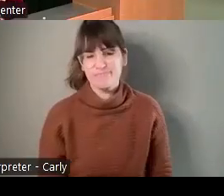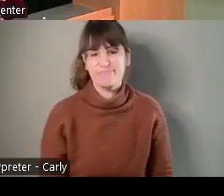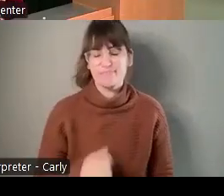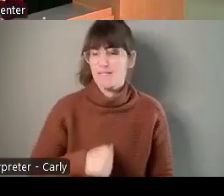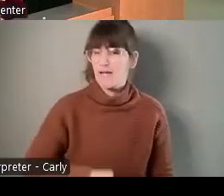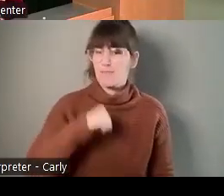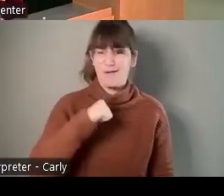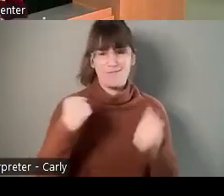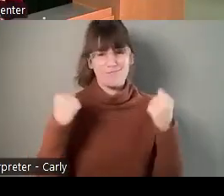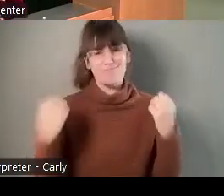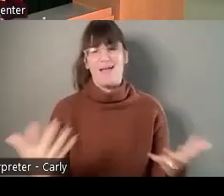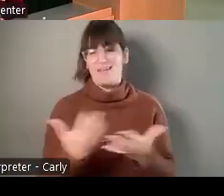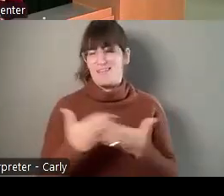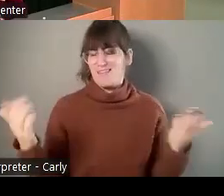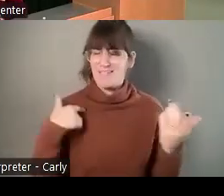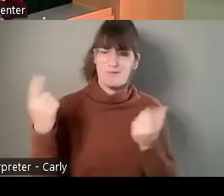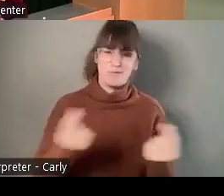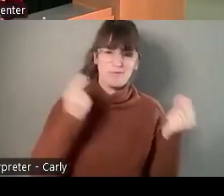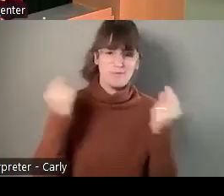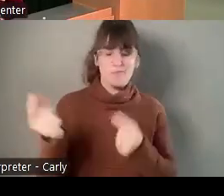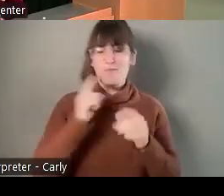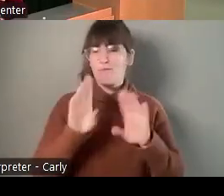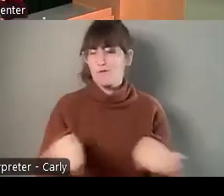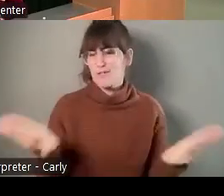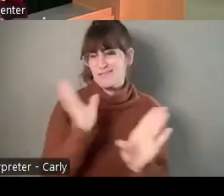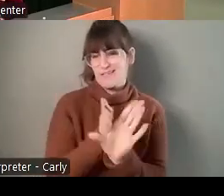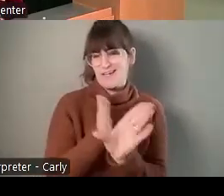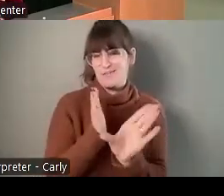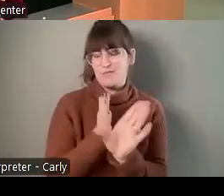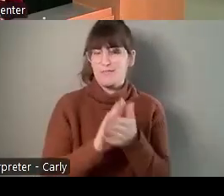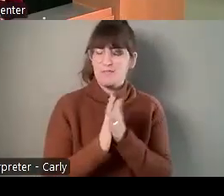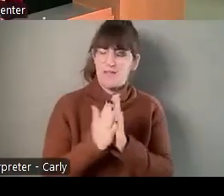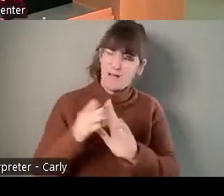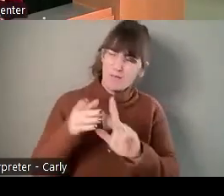things we've been able to do in child psychiatry to move toward our goal for every child in the